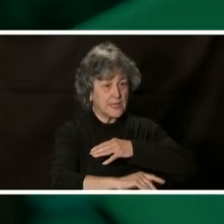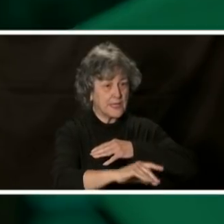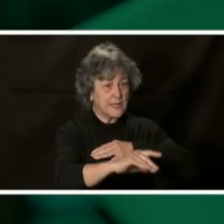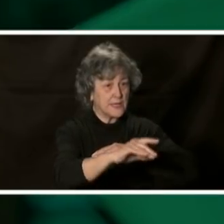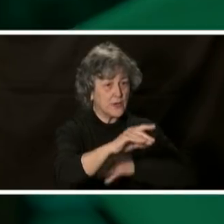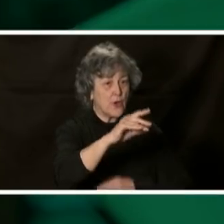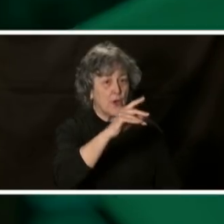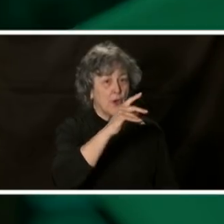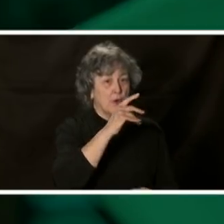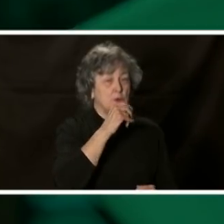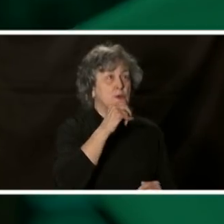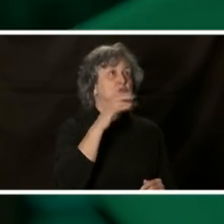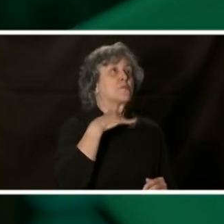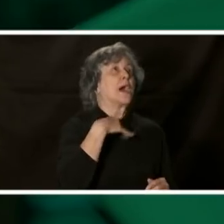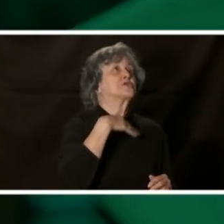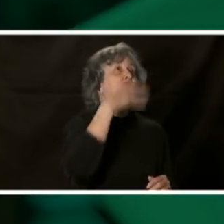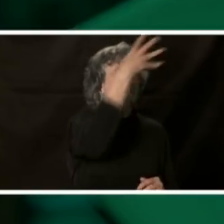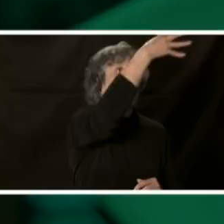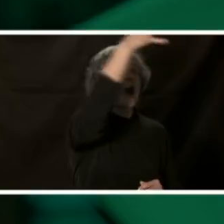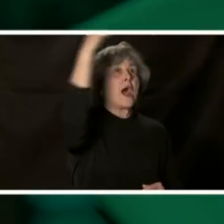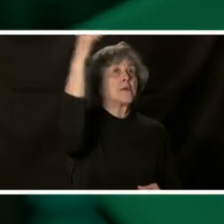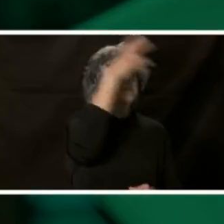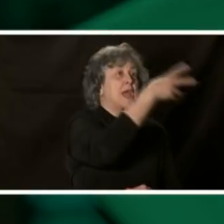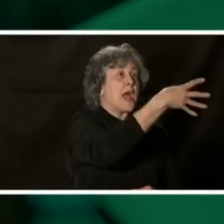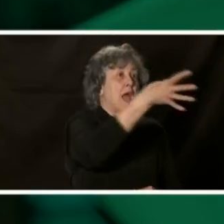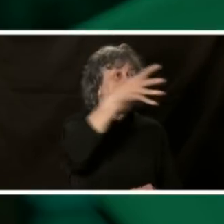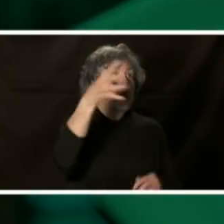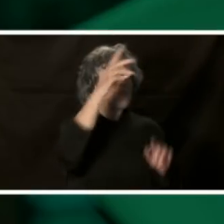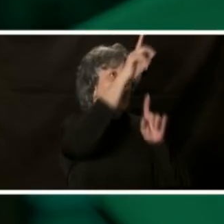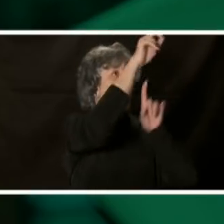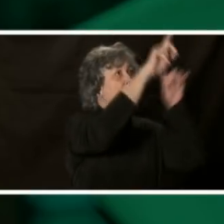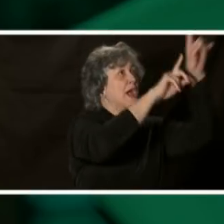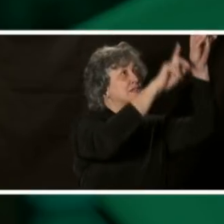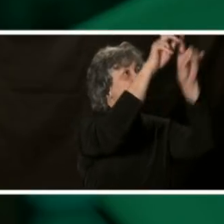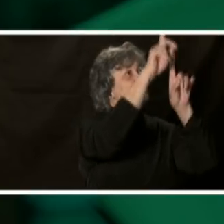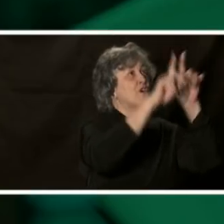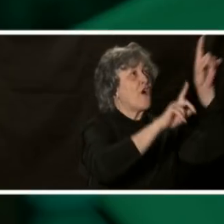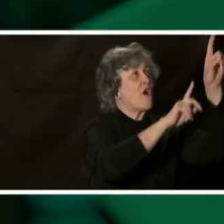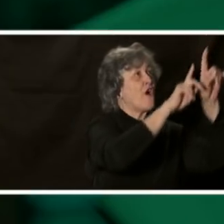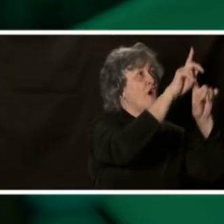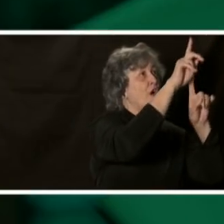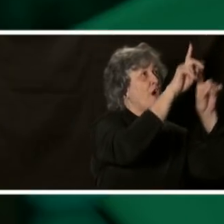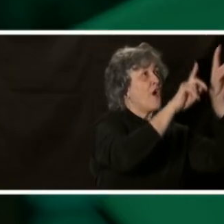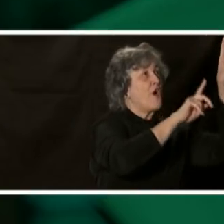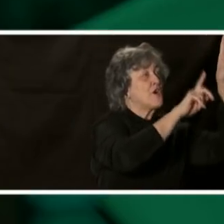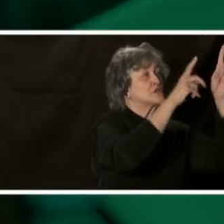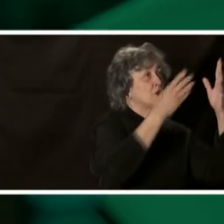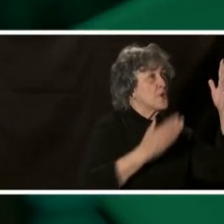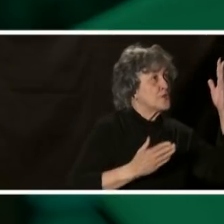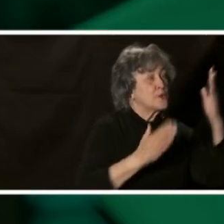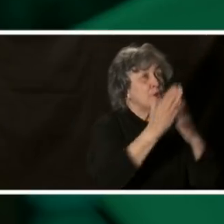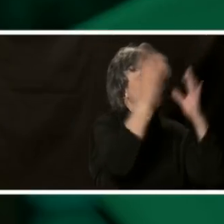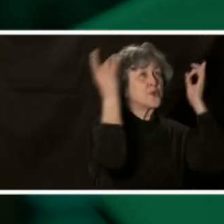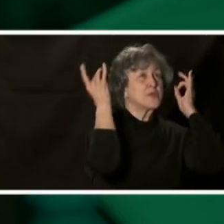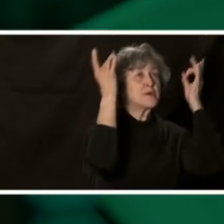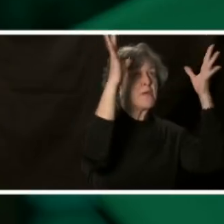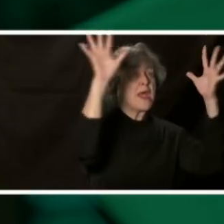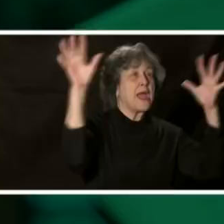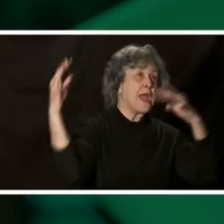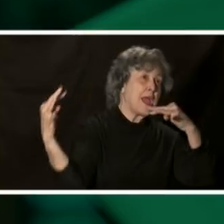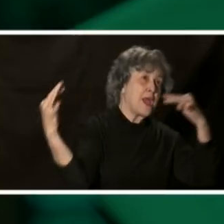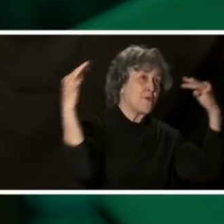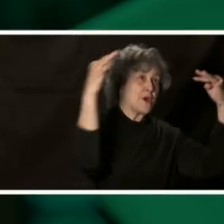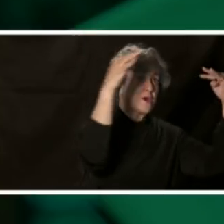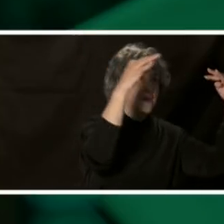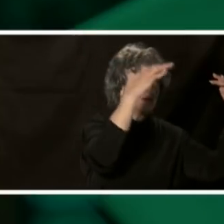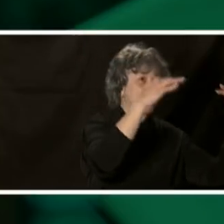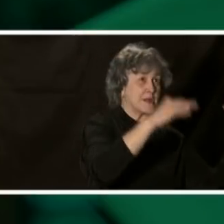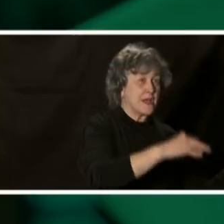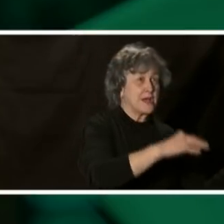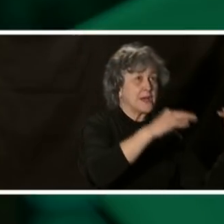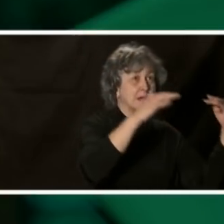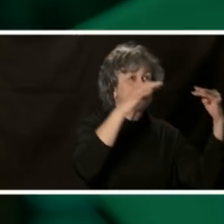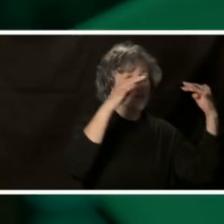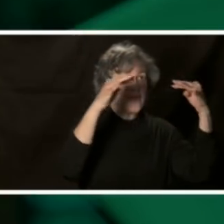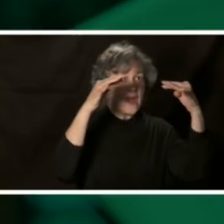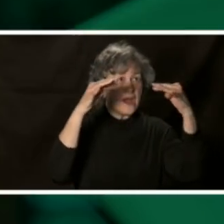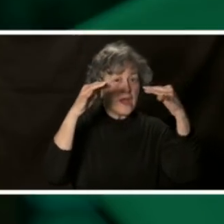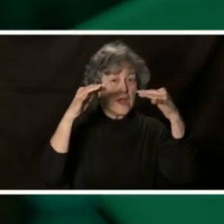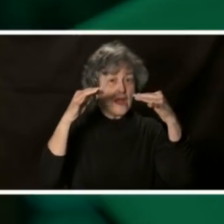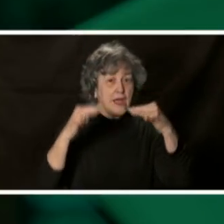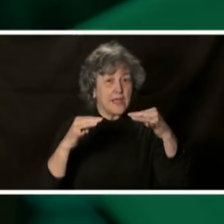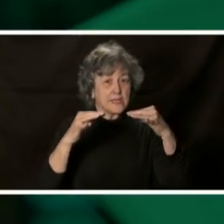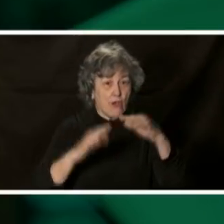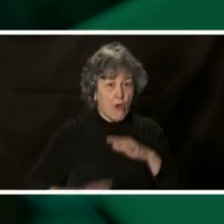WHOSE BROAD STRIPES AND BRIGHT STARS THROUGH THE PERILOUS FIGHT,